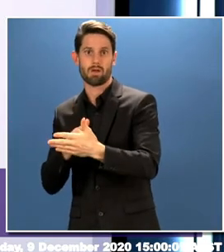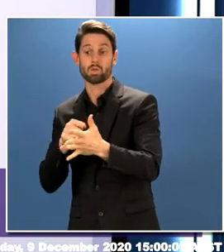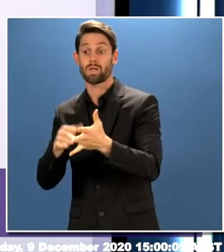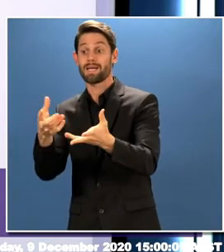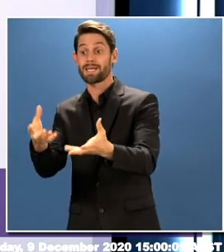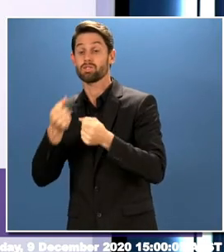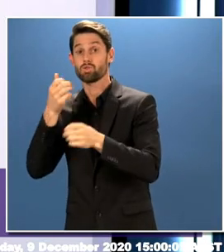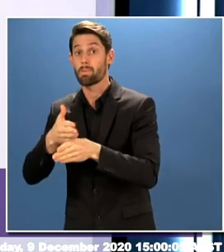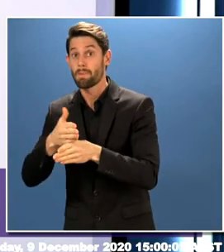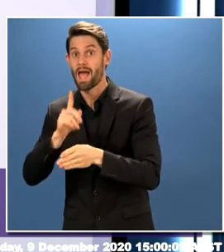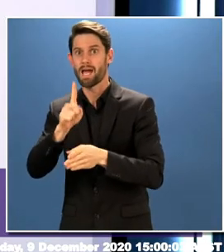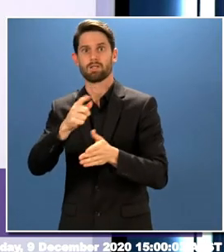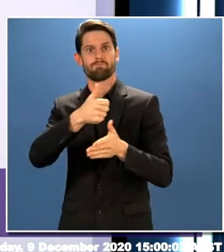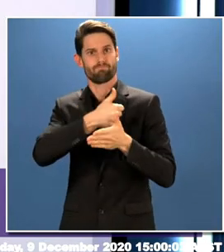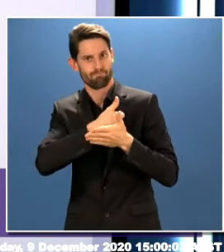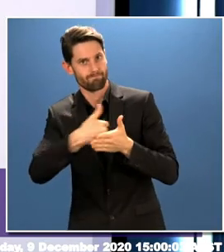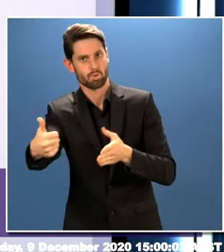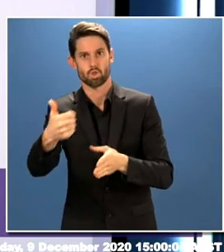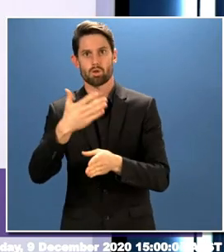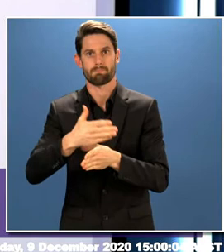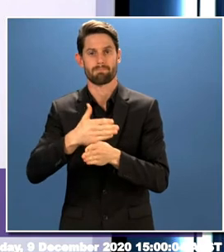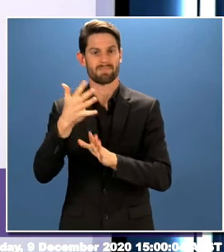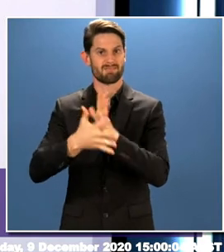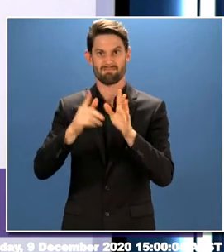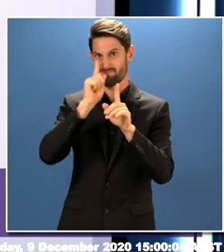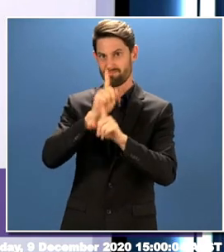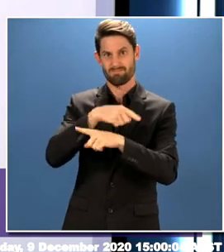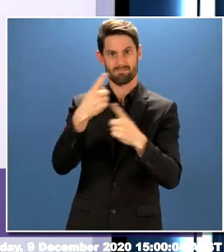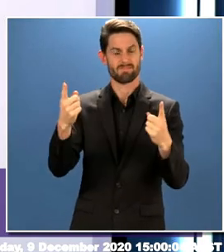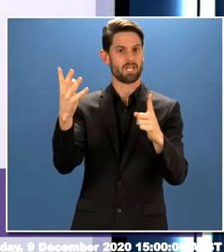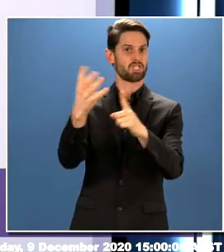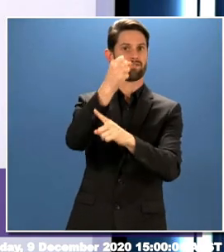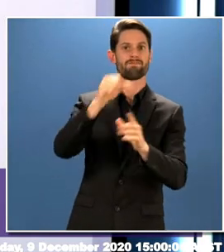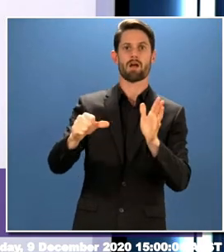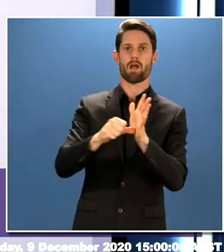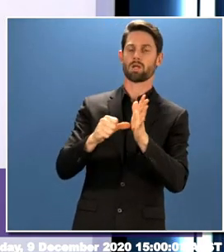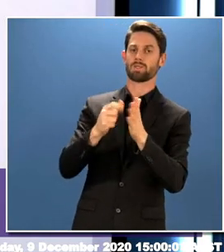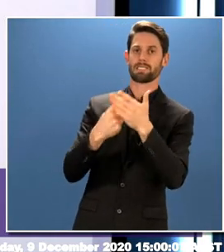and financial independence as well as the pursuit of work and careers that are